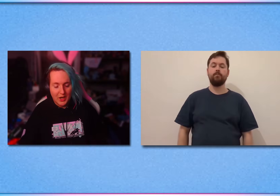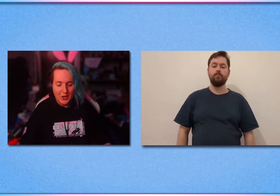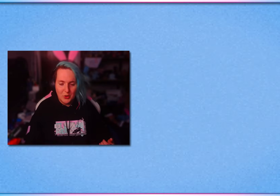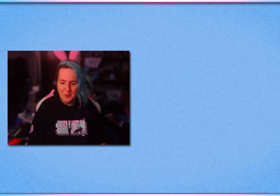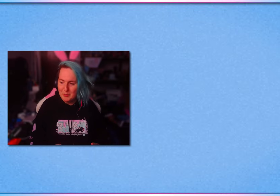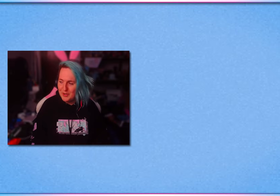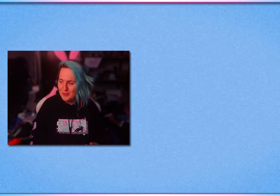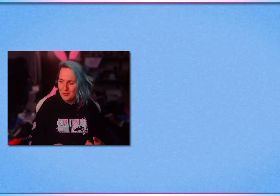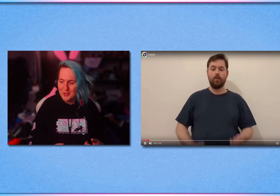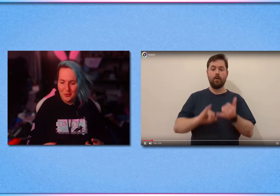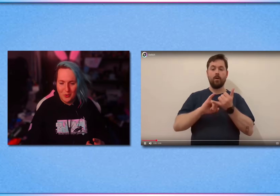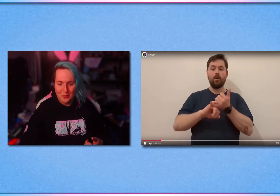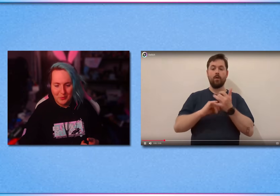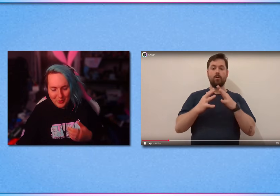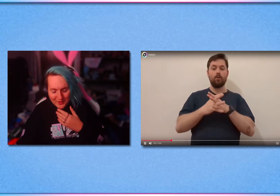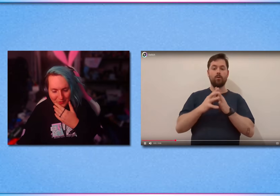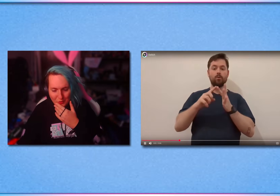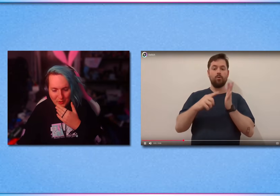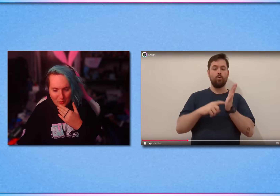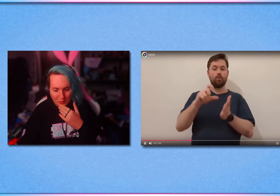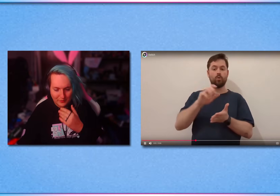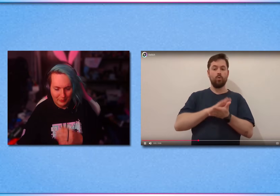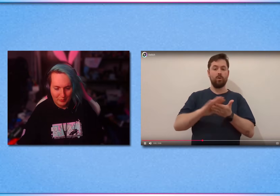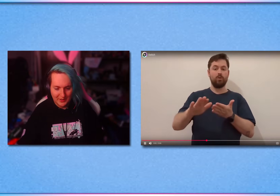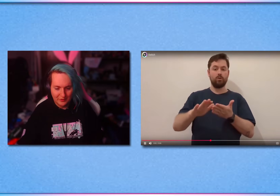Oh, we're putting the Joycon on. We're putting the JoyCon on for Switch.